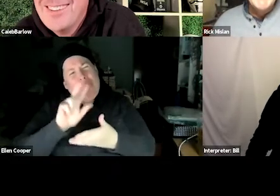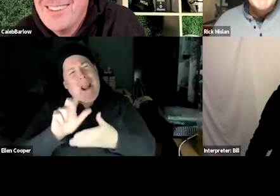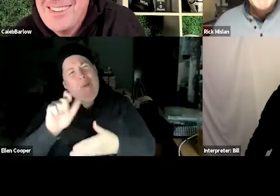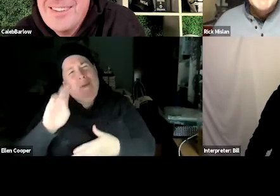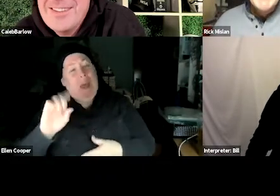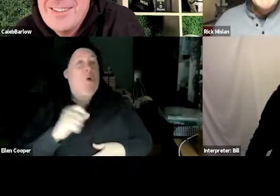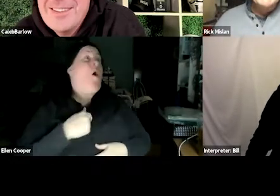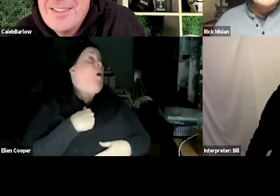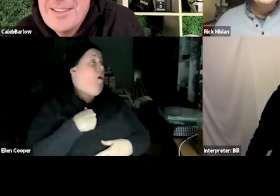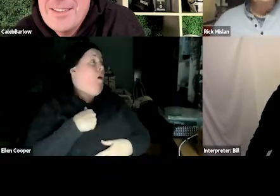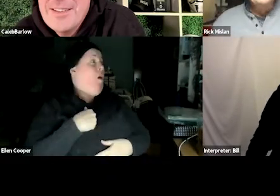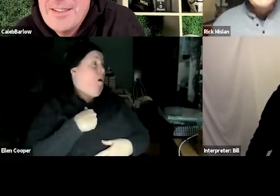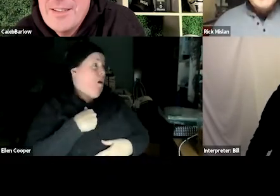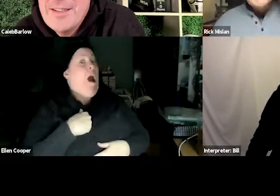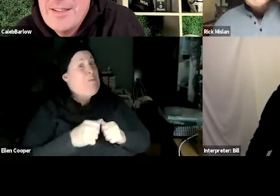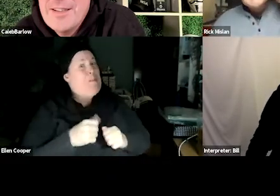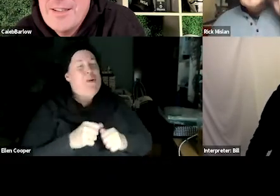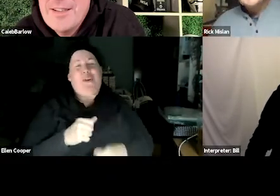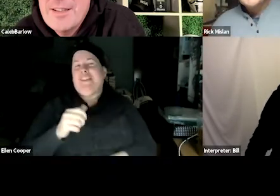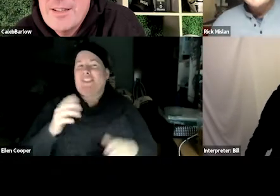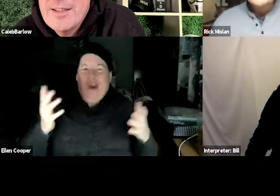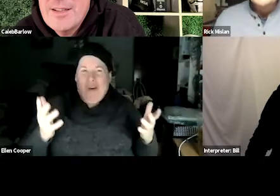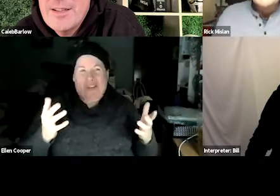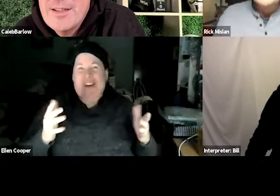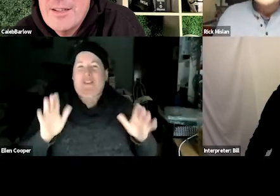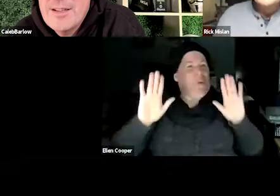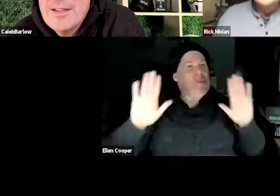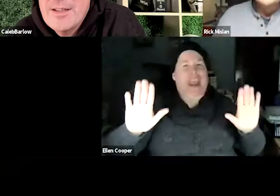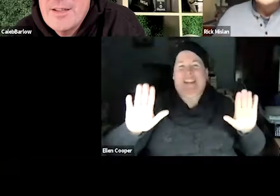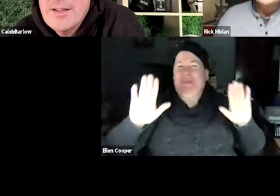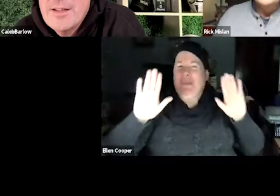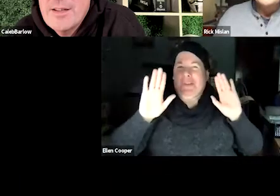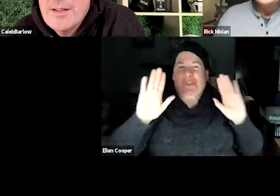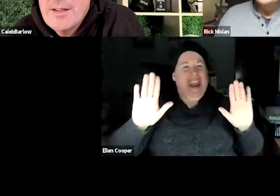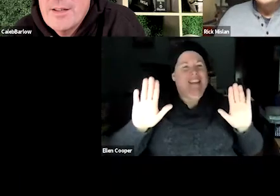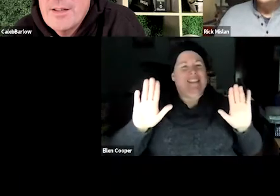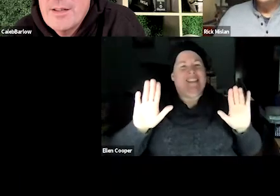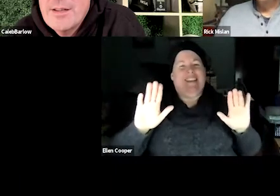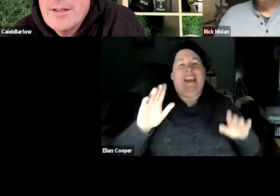Rick Mislan: So no, this is going great. This has been awesome. And if there's any other questions,